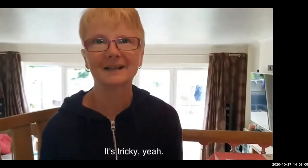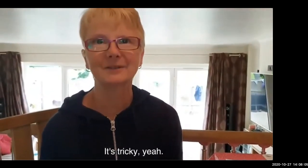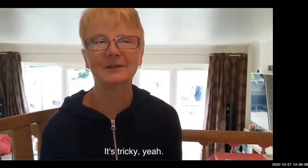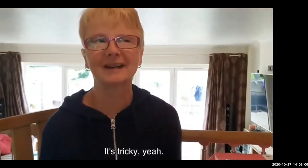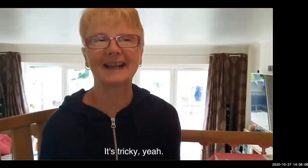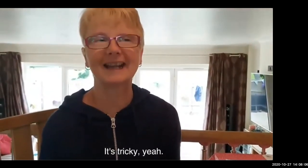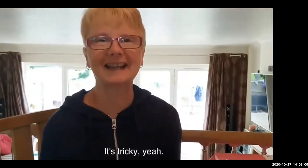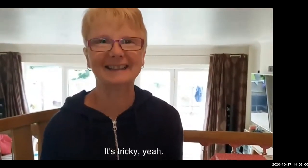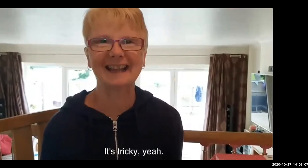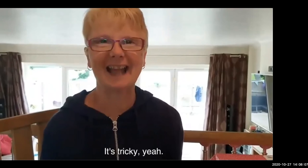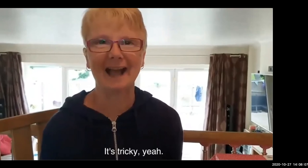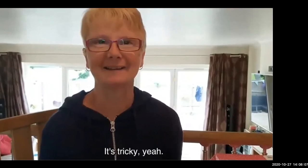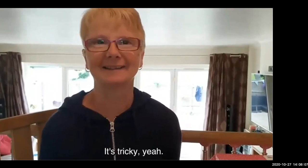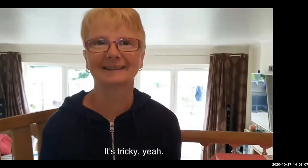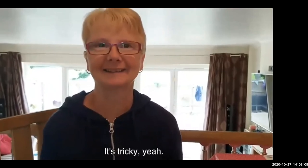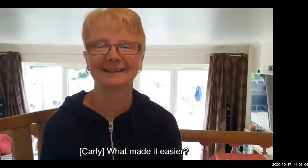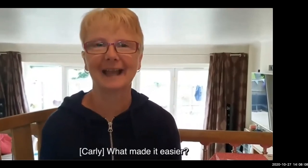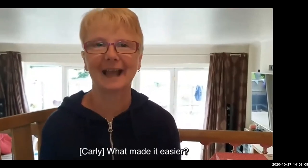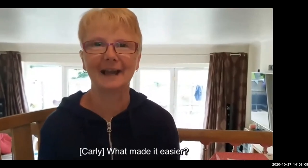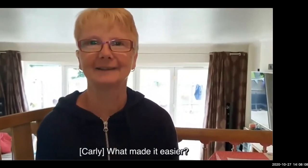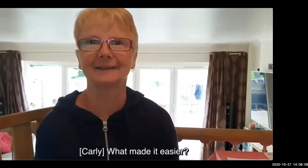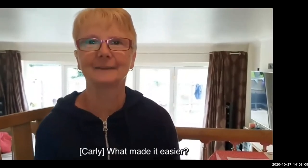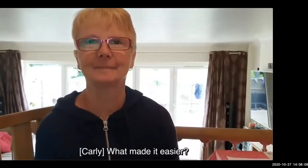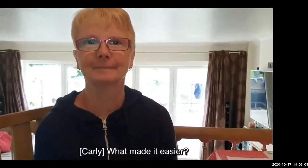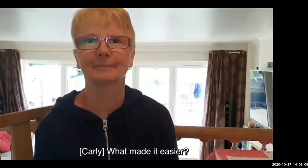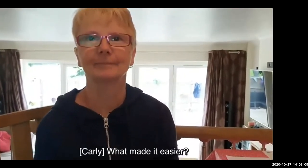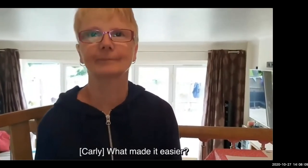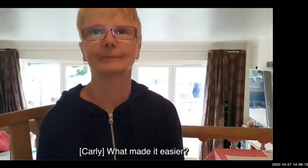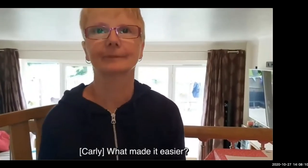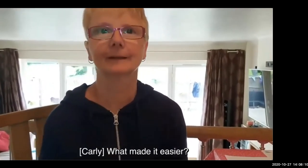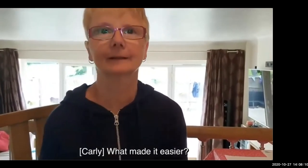it's tricky yeah yeah and what what made it easier?